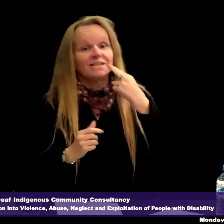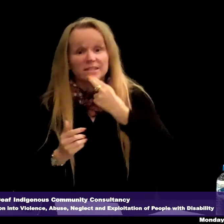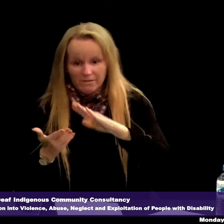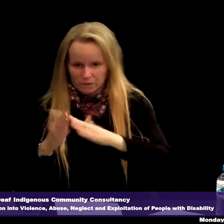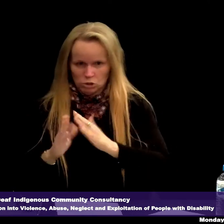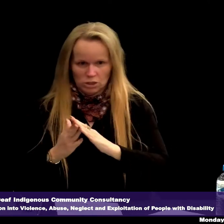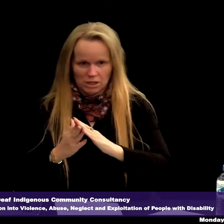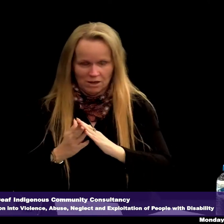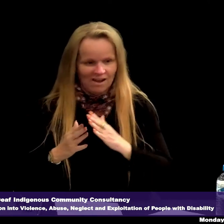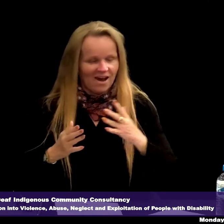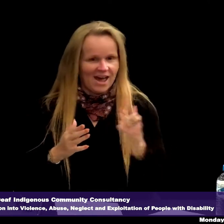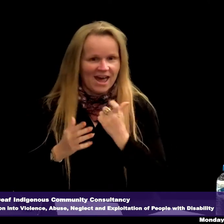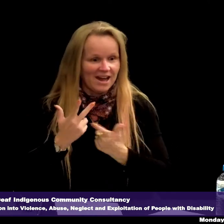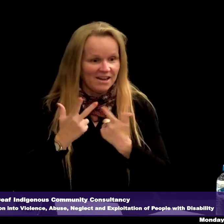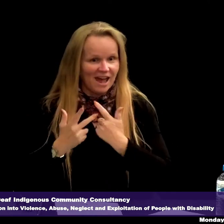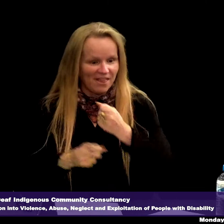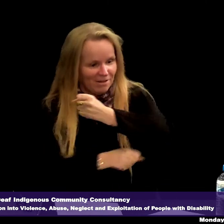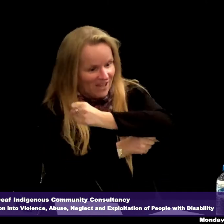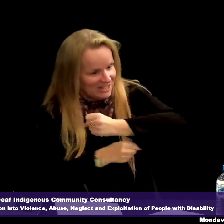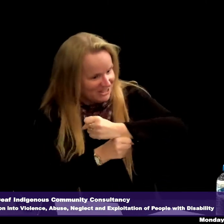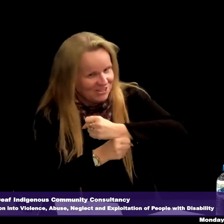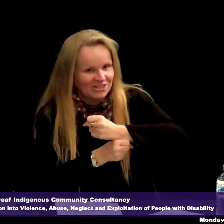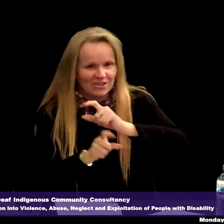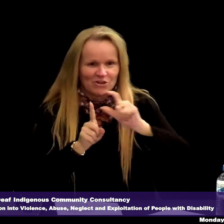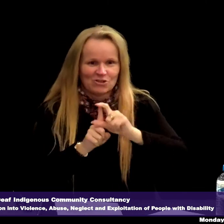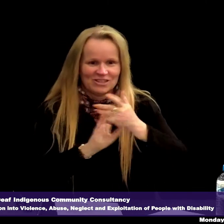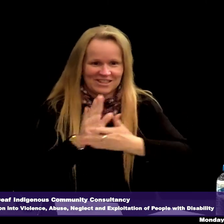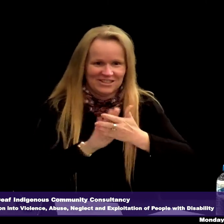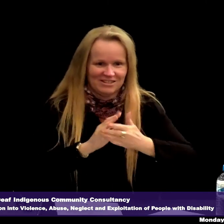And when I talked with members of the Deaf community, I had another foundation of